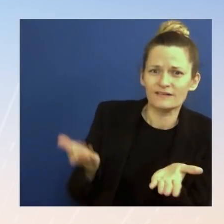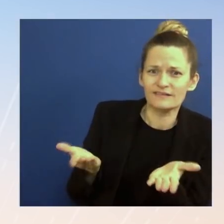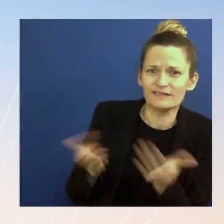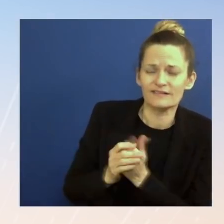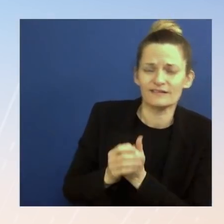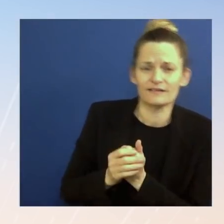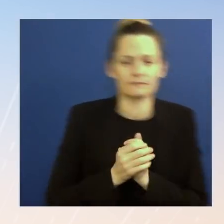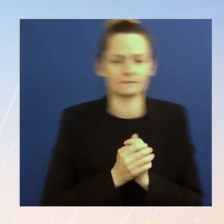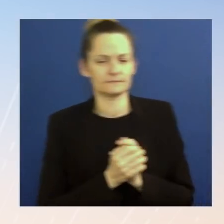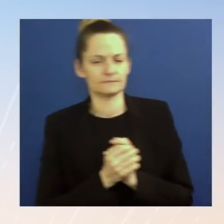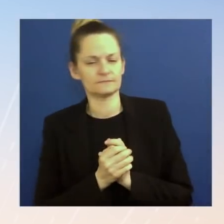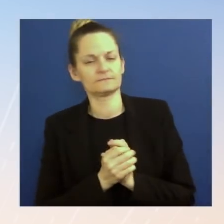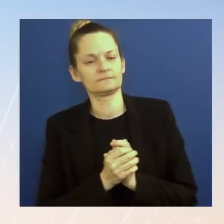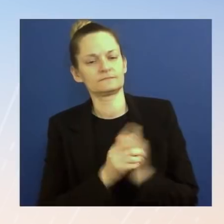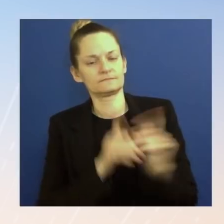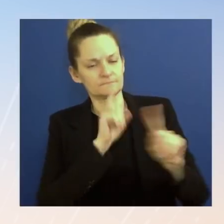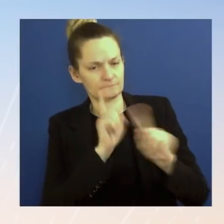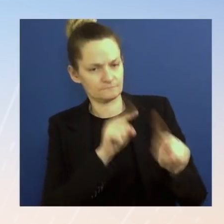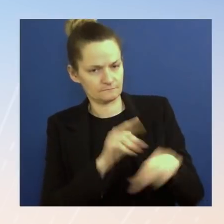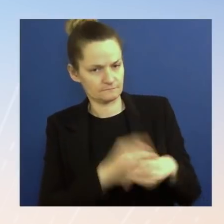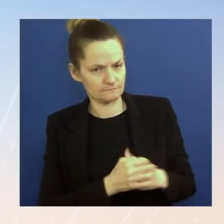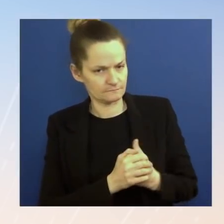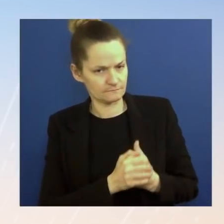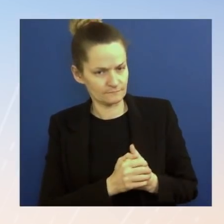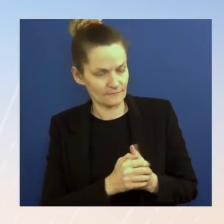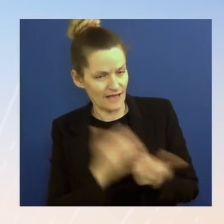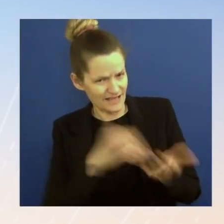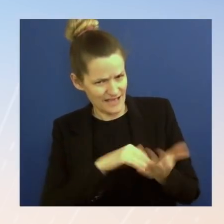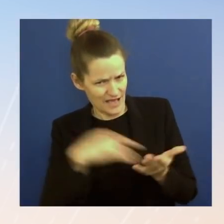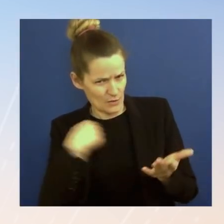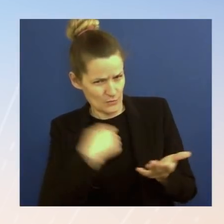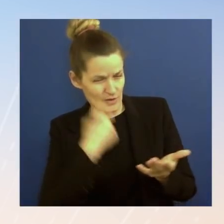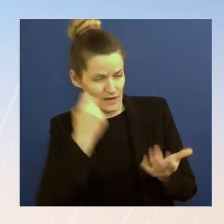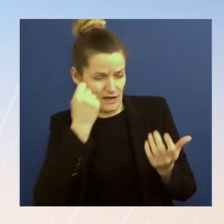And the steps that the President has taken and led the world in taking have essentially